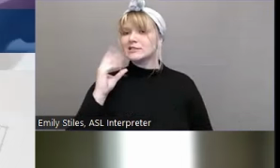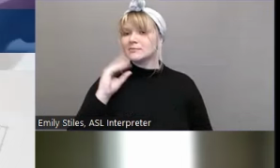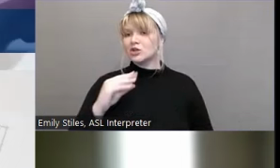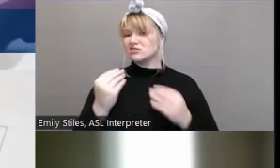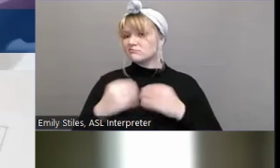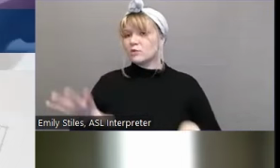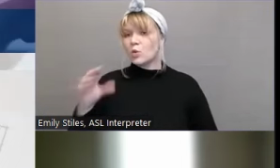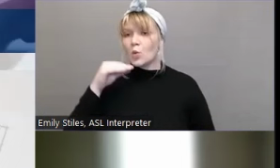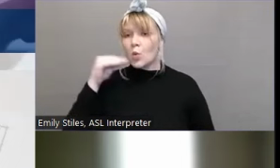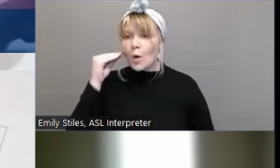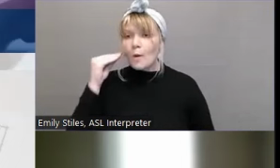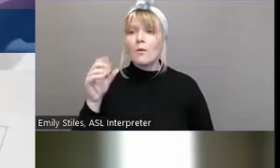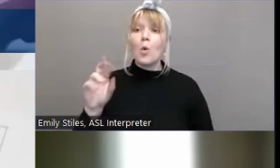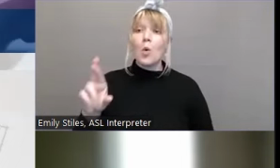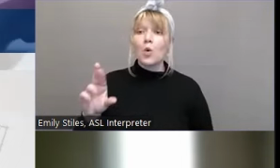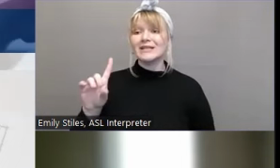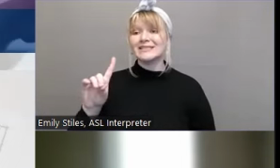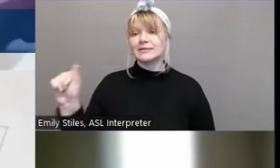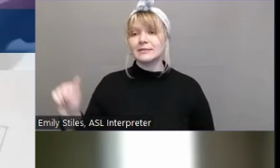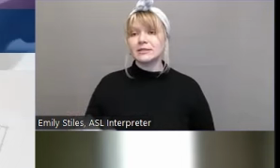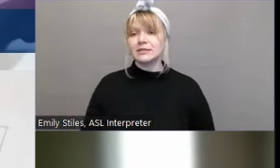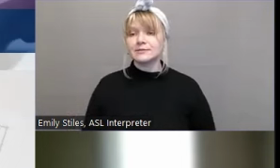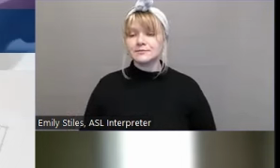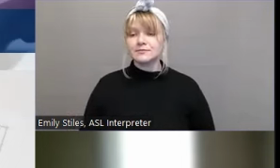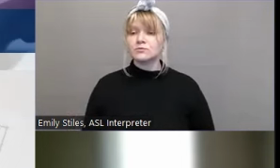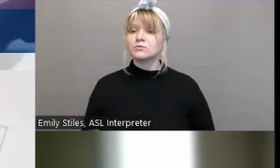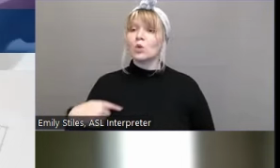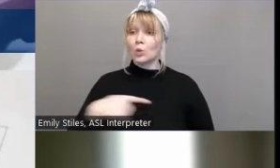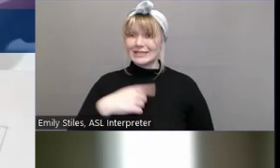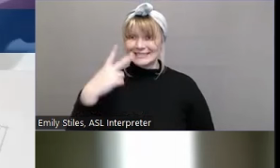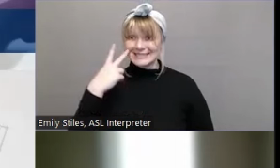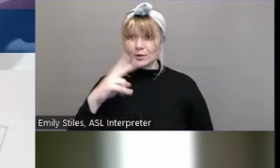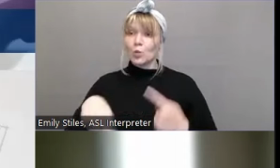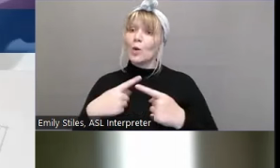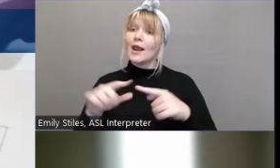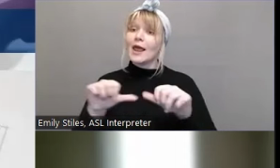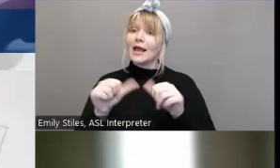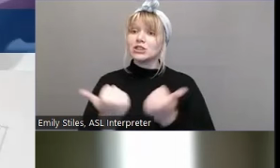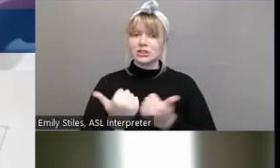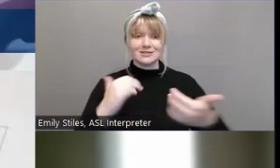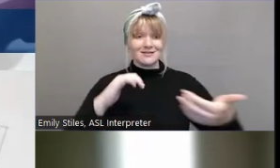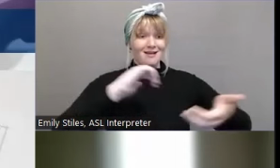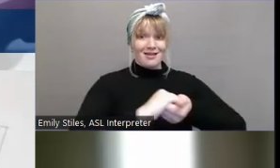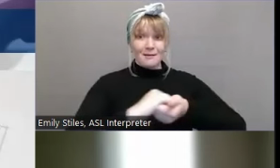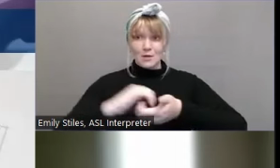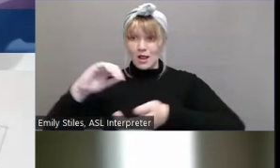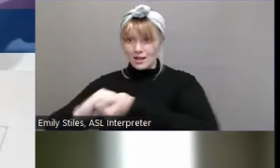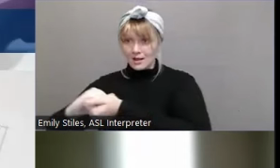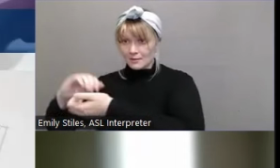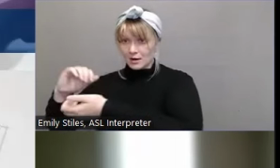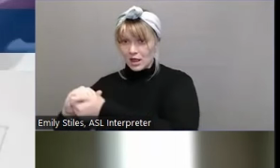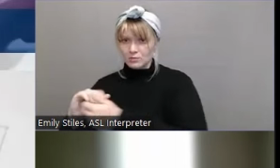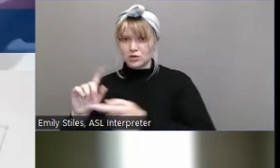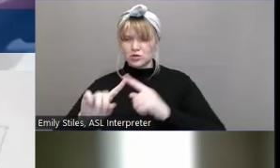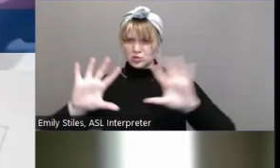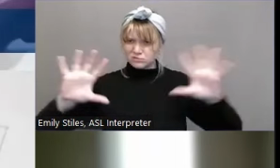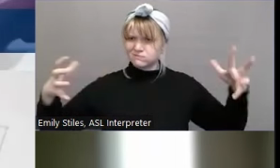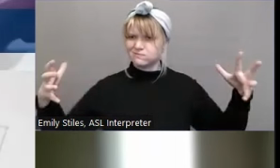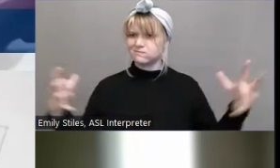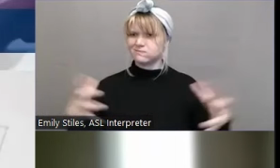What we have seen is that when agencies collaborate to streamline housing and services, that burden